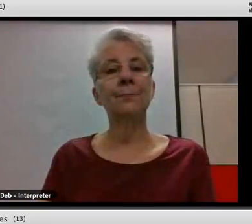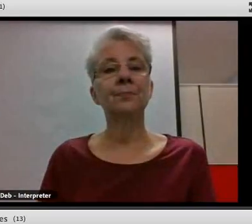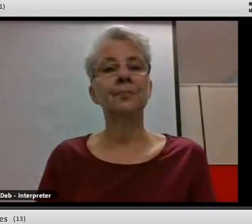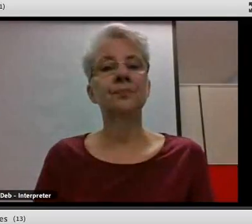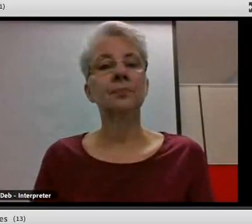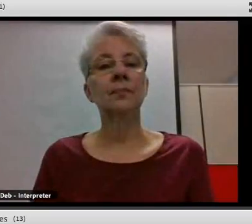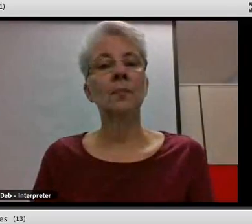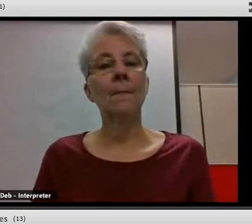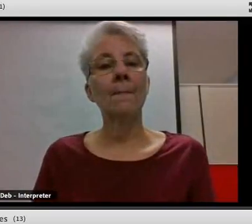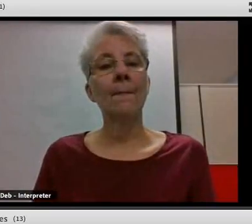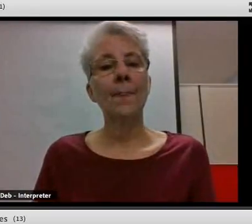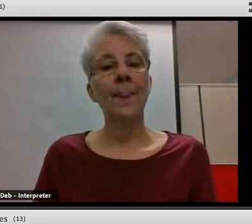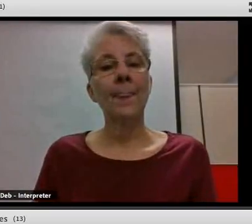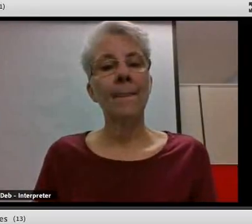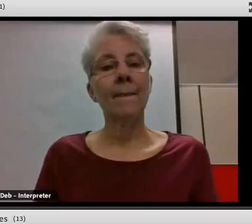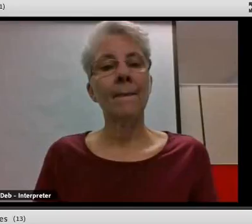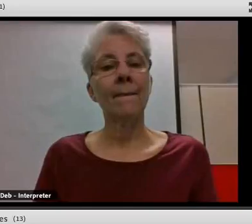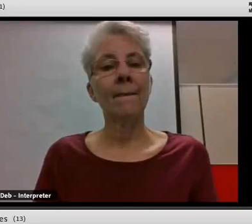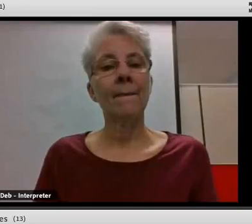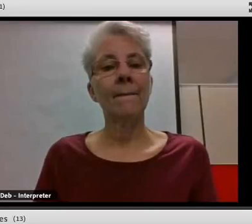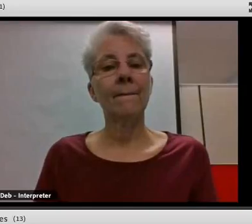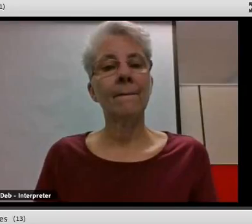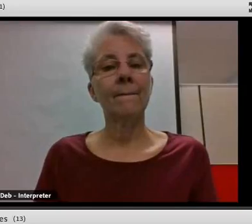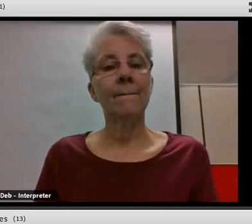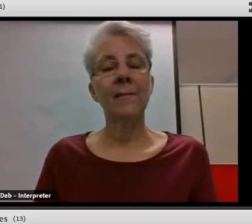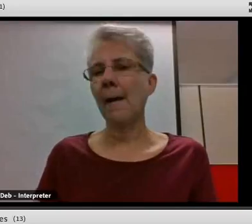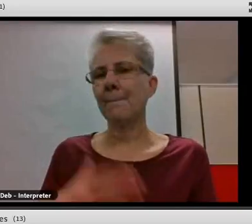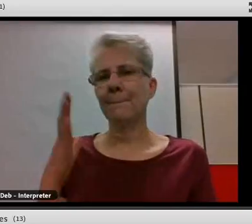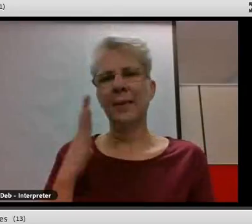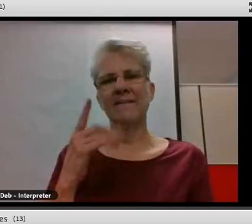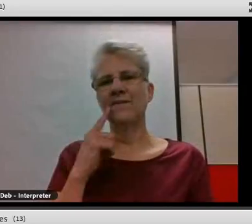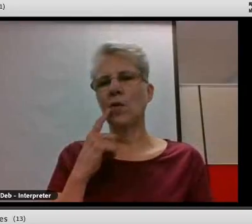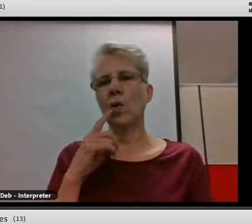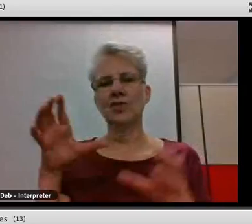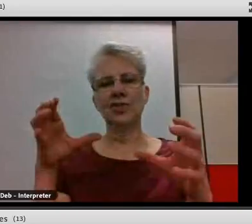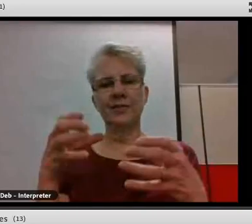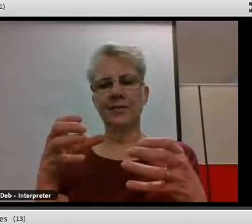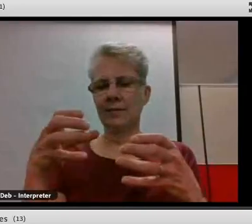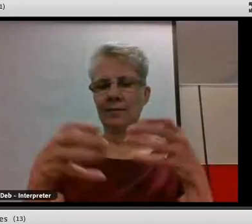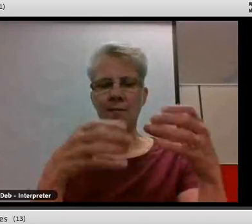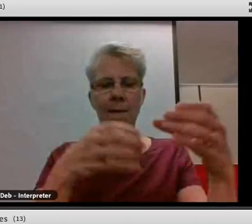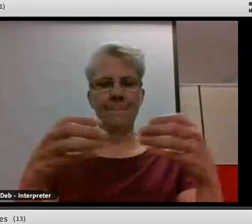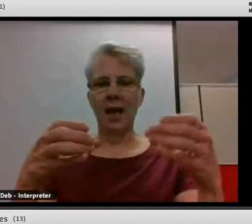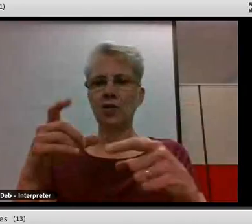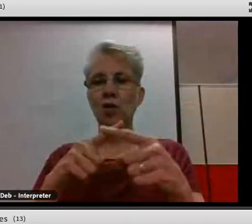reliably by a wide variety of user agents, including assistive technologies,